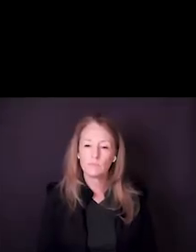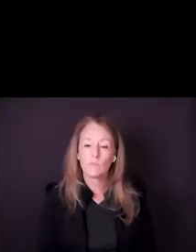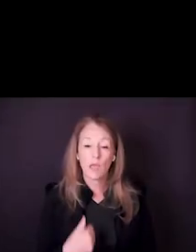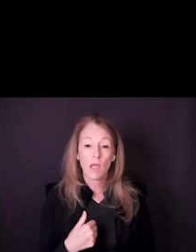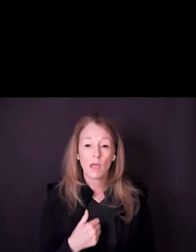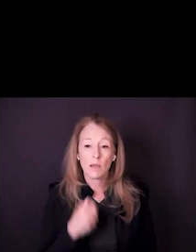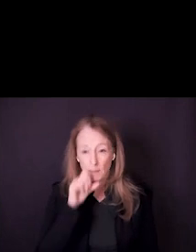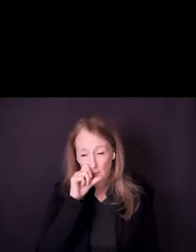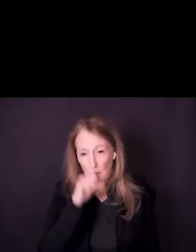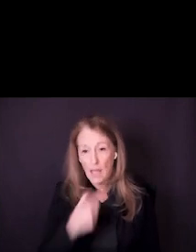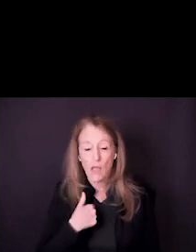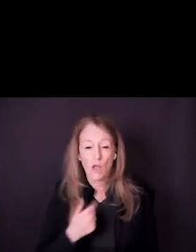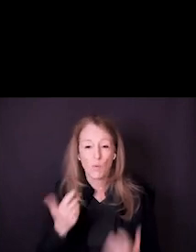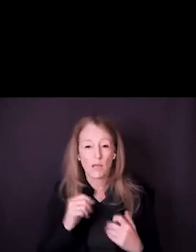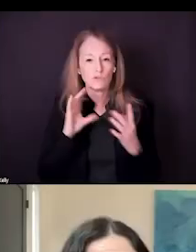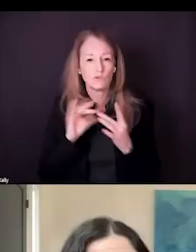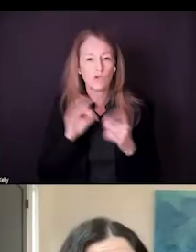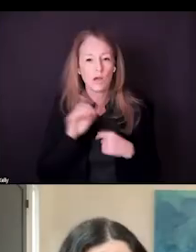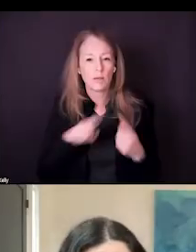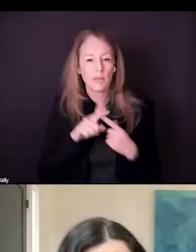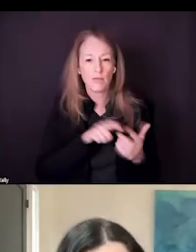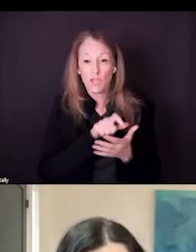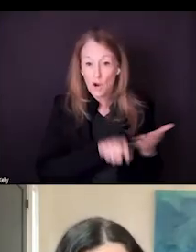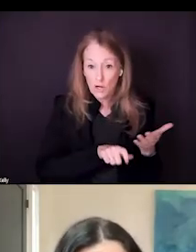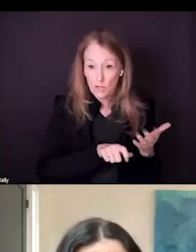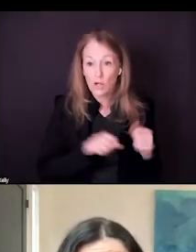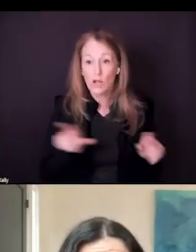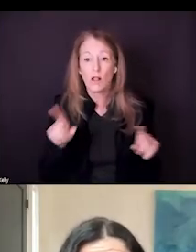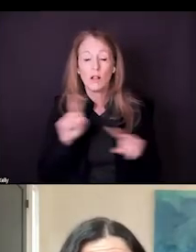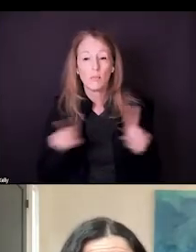BUT I WANTED TO TALK ABOUT PROJECT TO LIVE AND THE MEDALLION. I